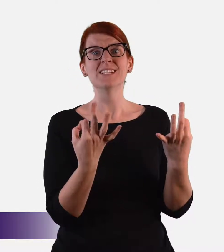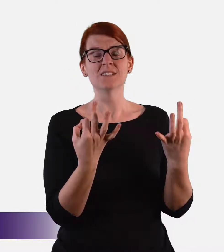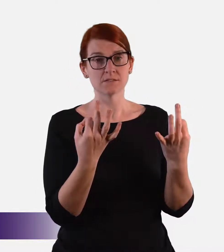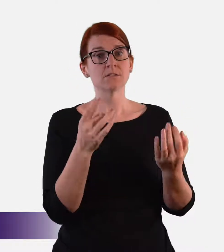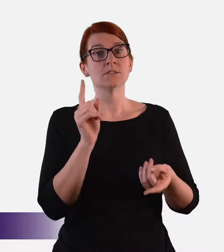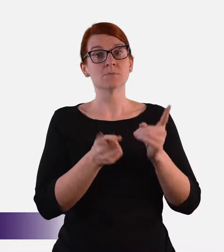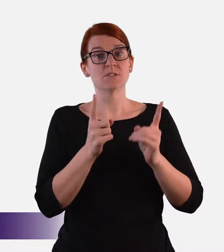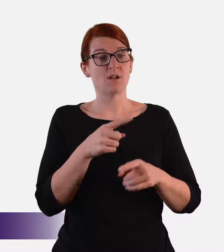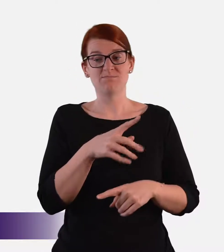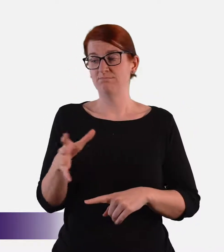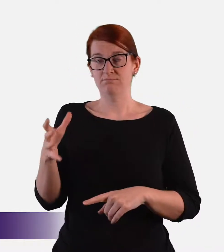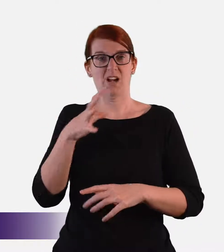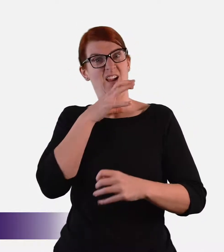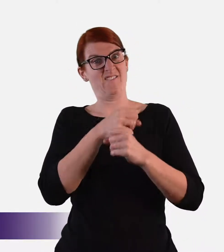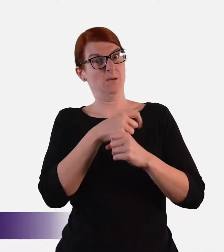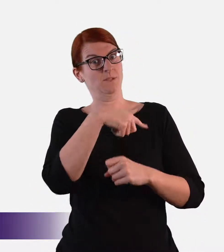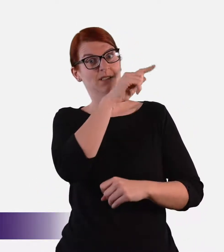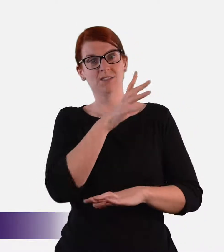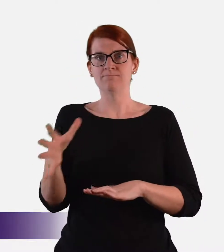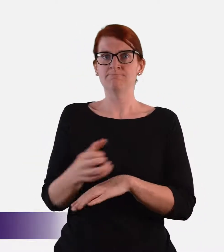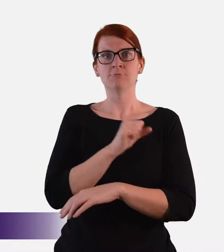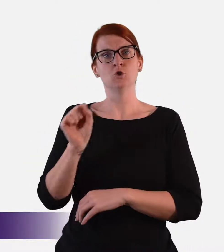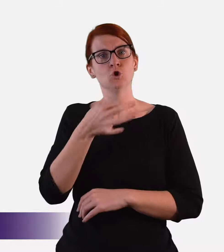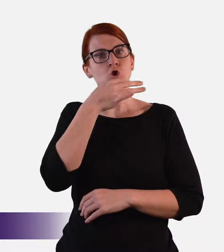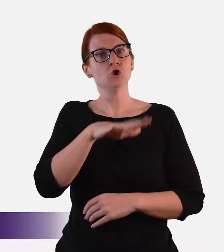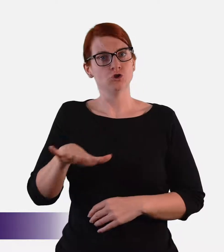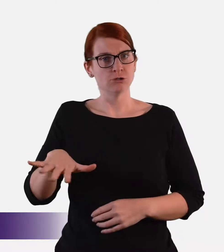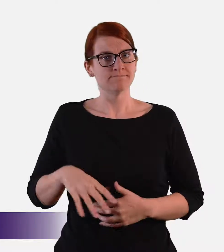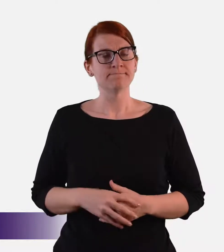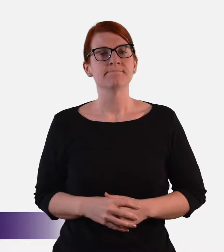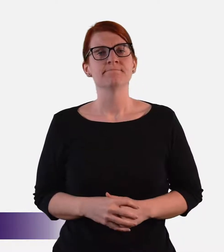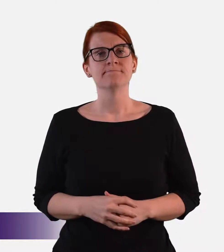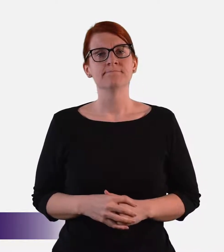in instances where requests for reasonable adjustments to a person's public housing were not provided.